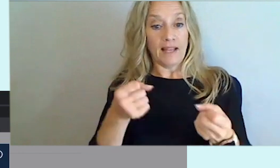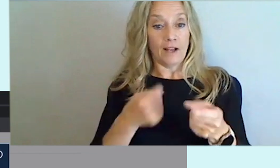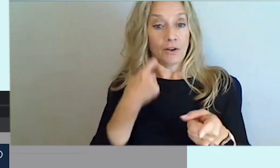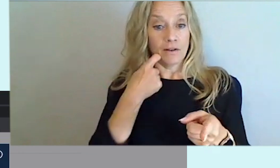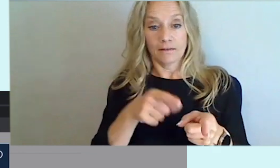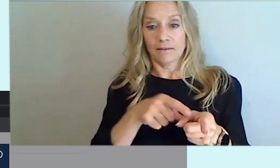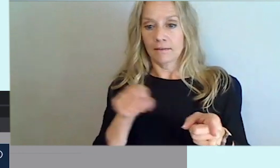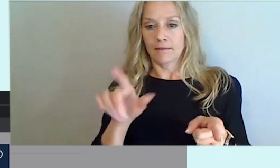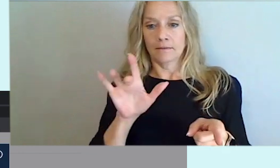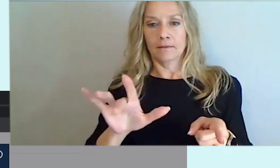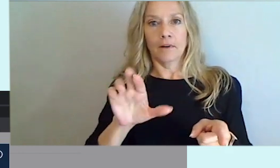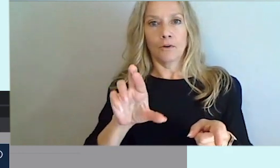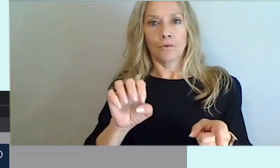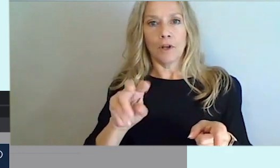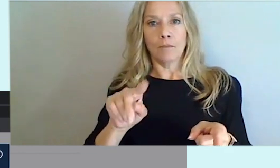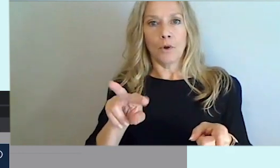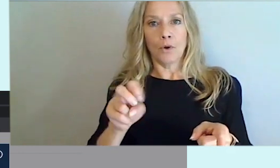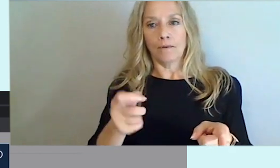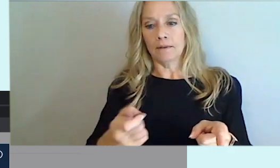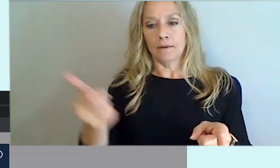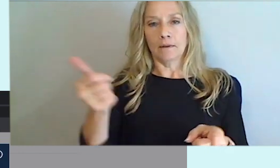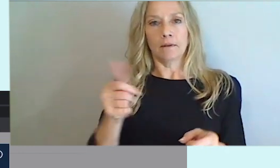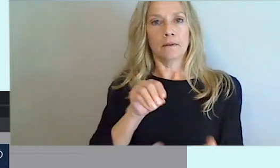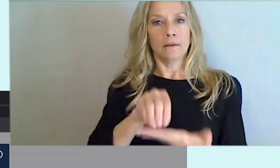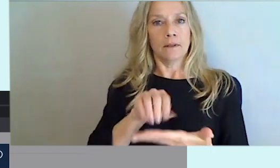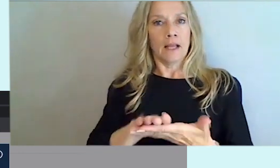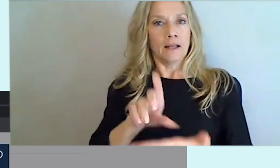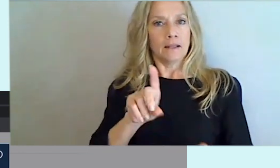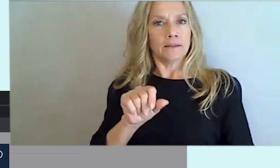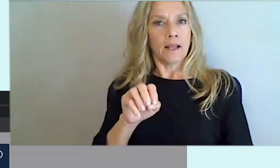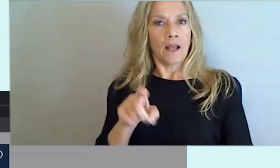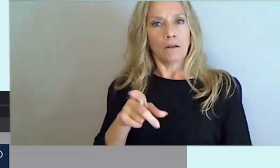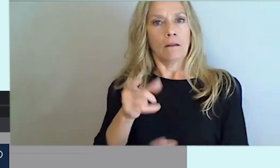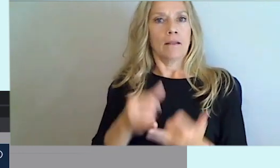it was last owned to remove the vehicle.